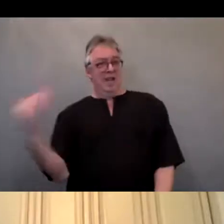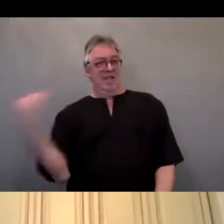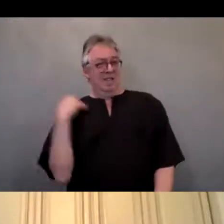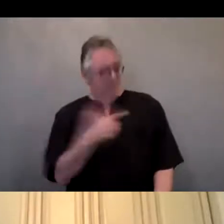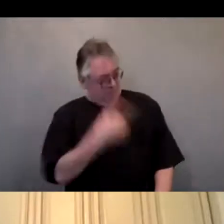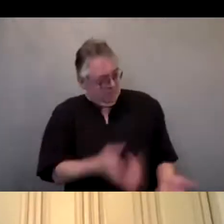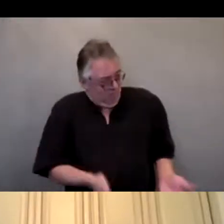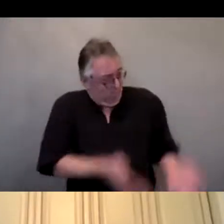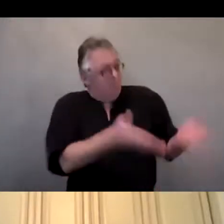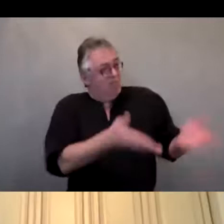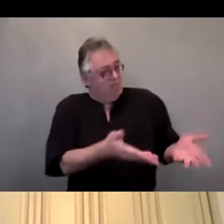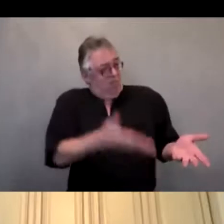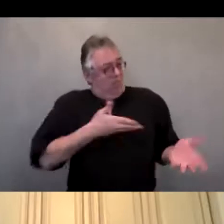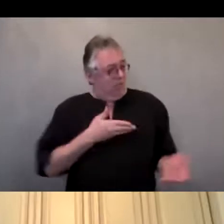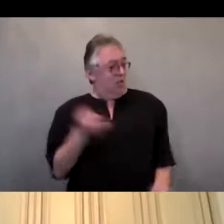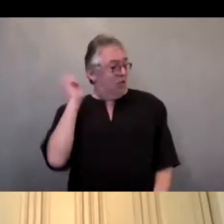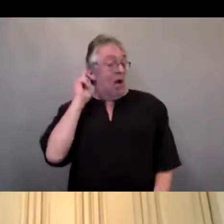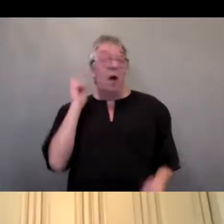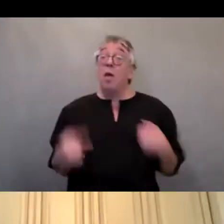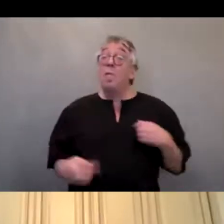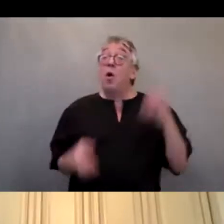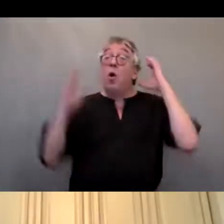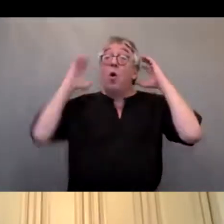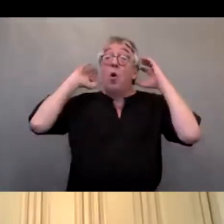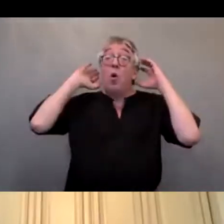Hearing Loss Association of America who encouraged